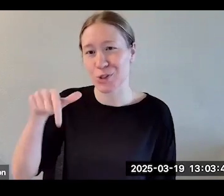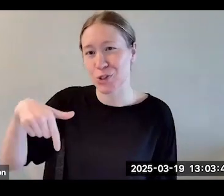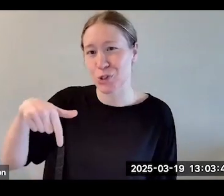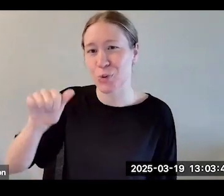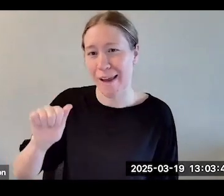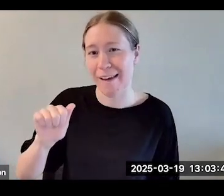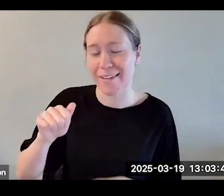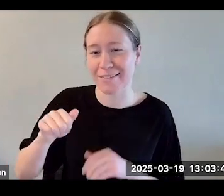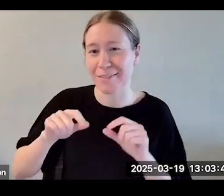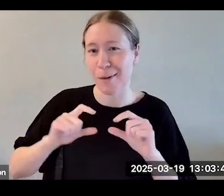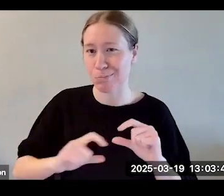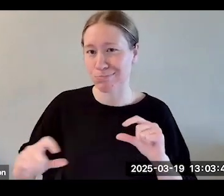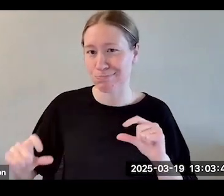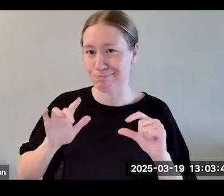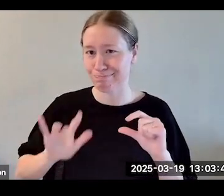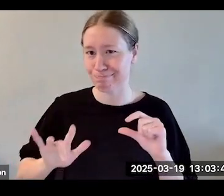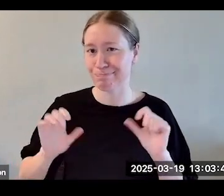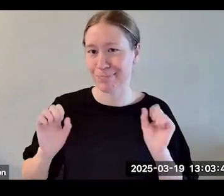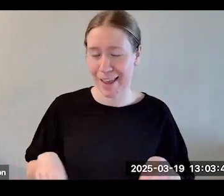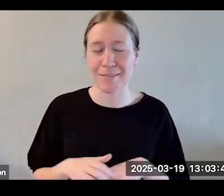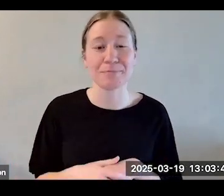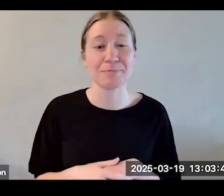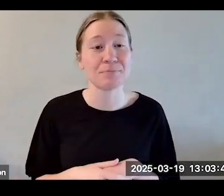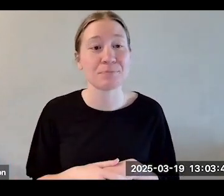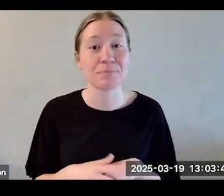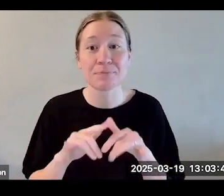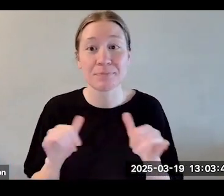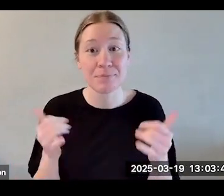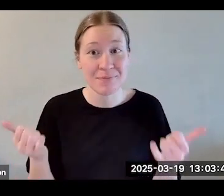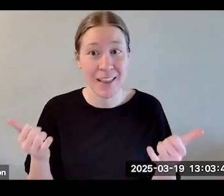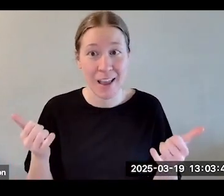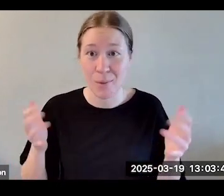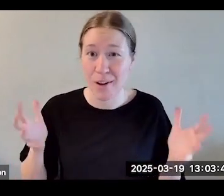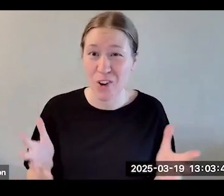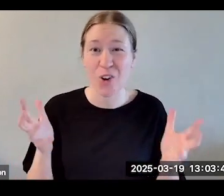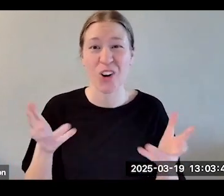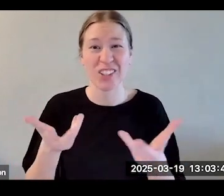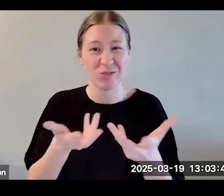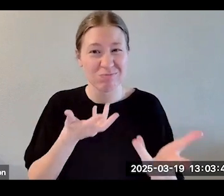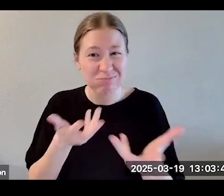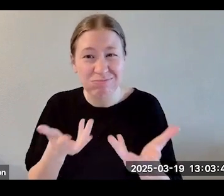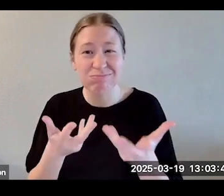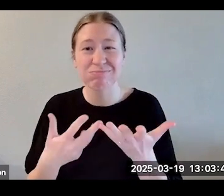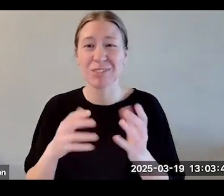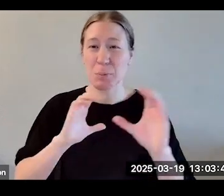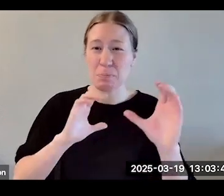And speaking of that, we really encourage engagement in these sessions. We're trying to model a comfortable,